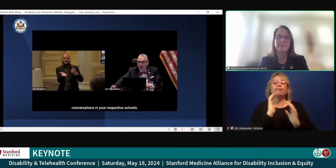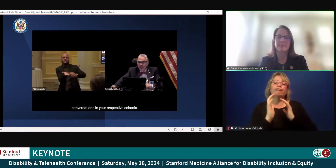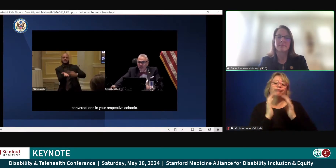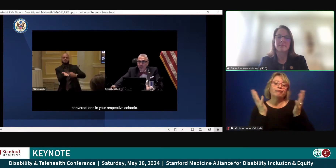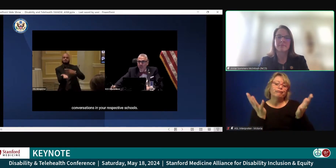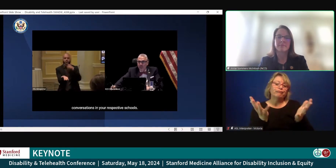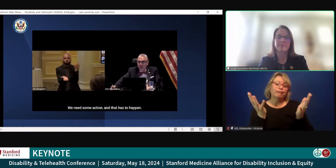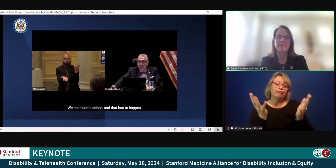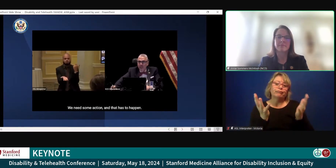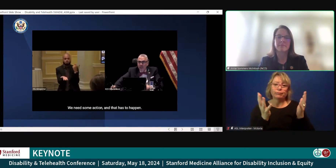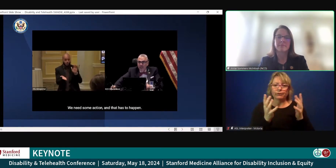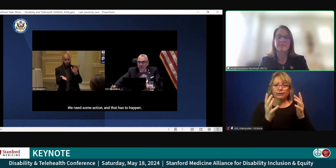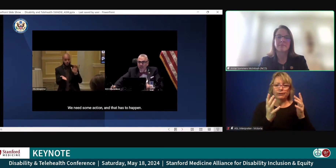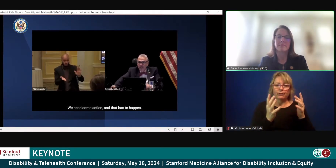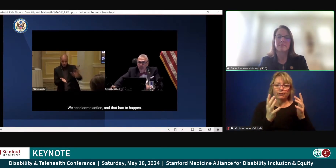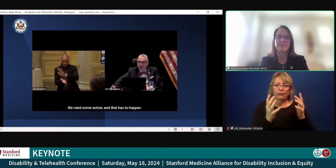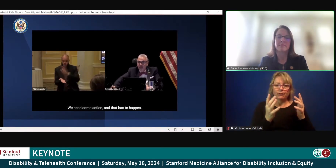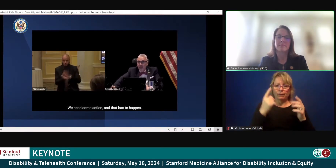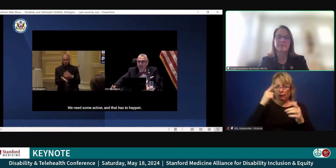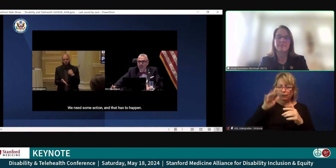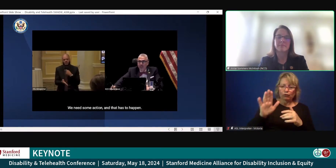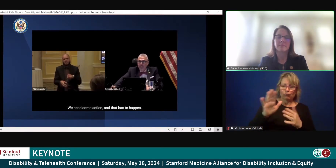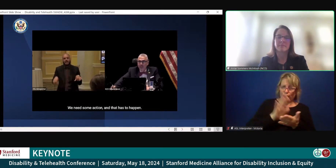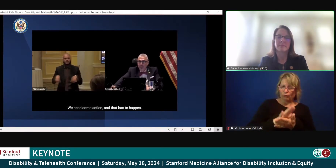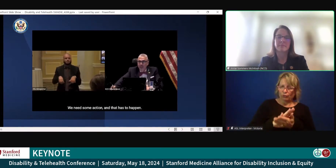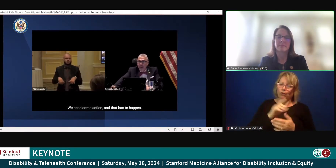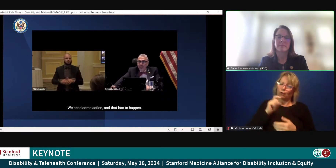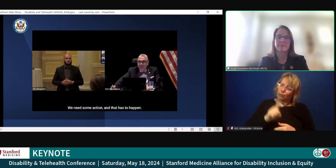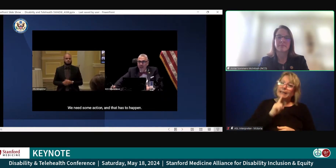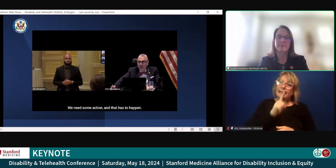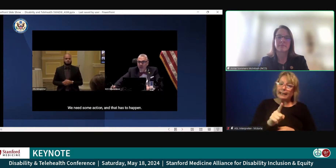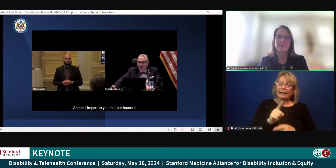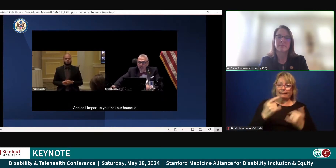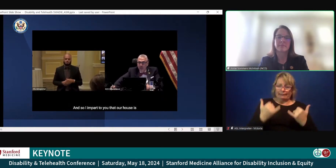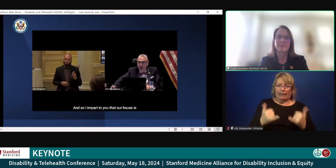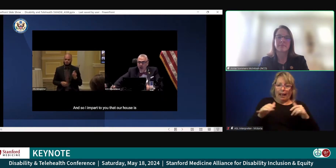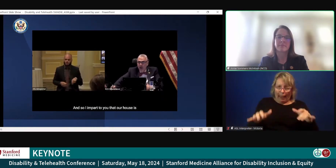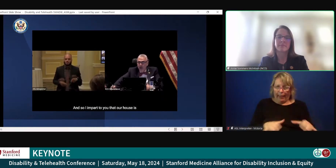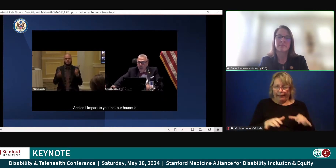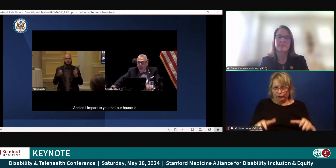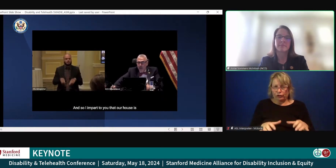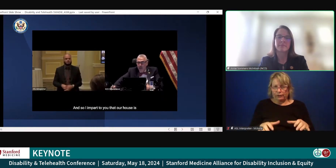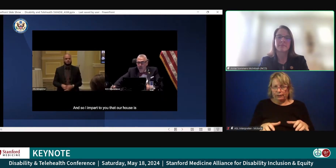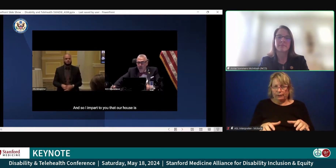in your respective schools, we need some action. And that has to happen. And so,